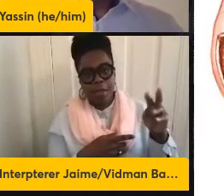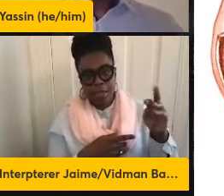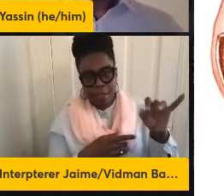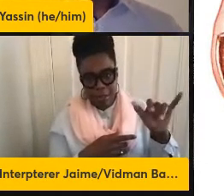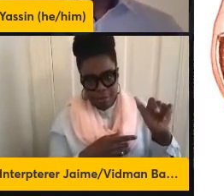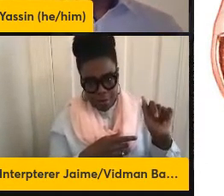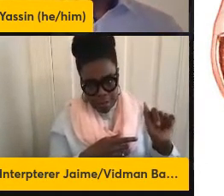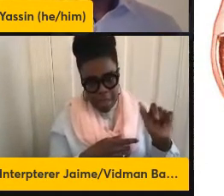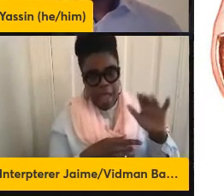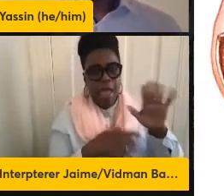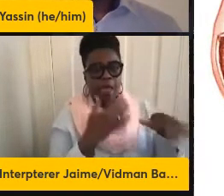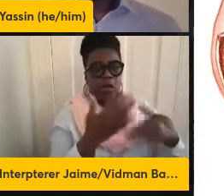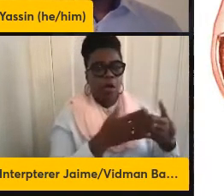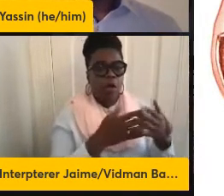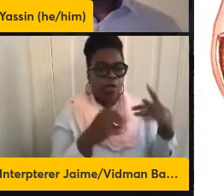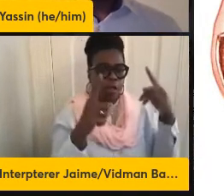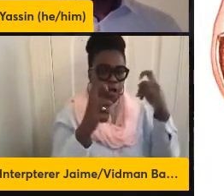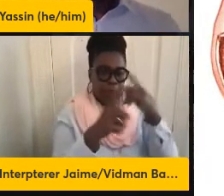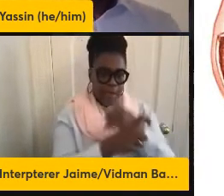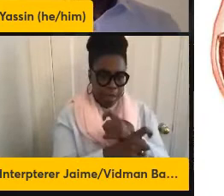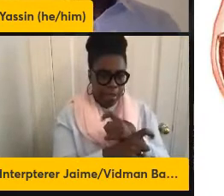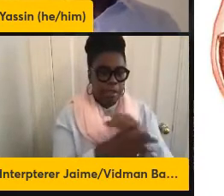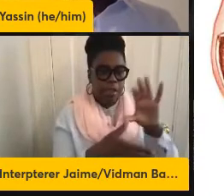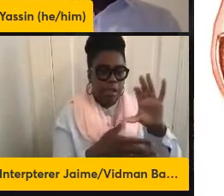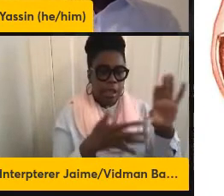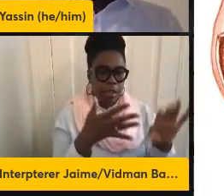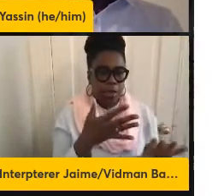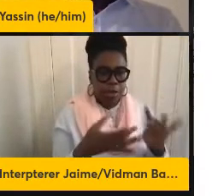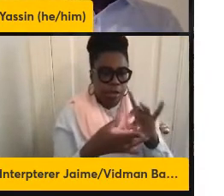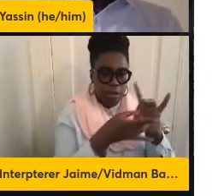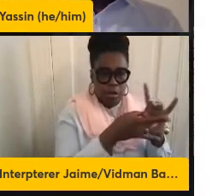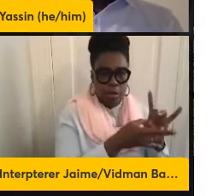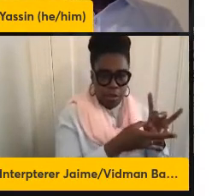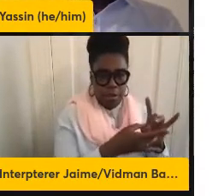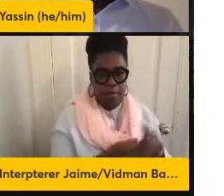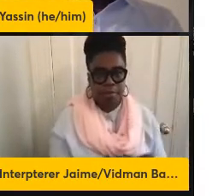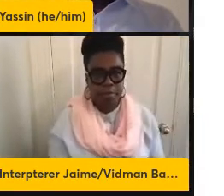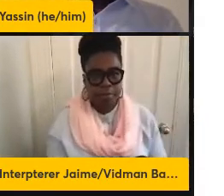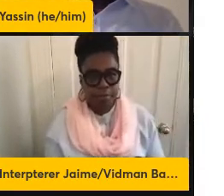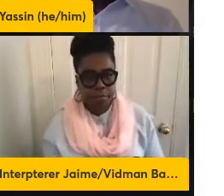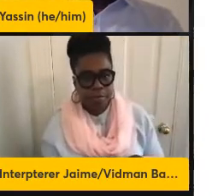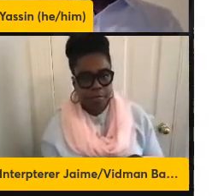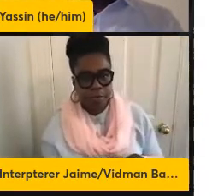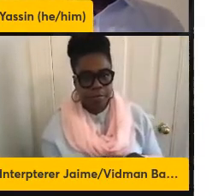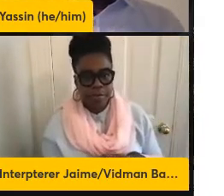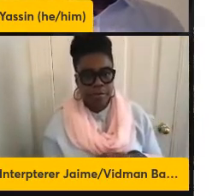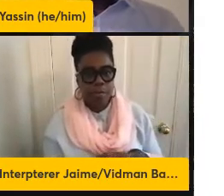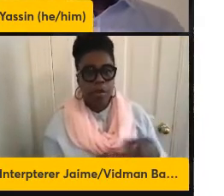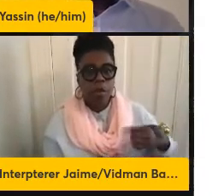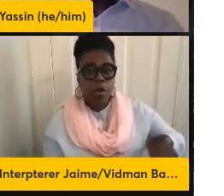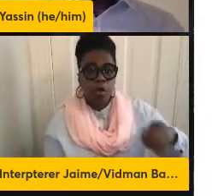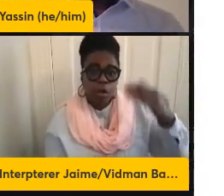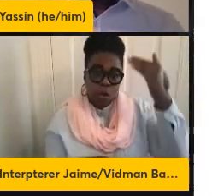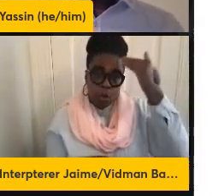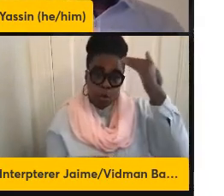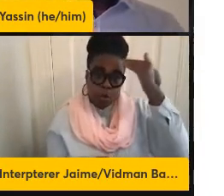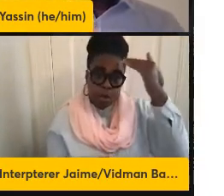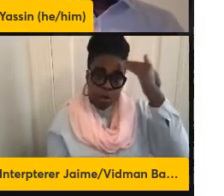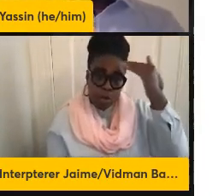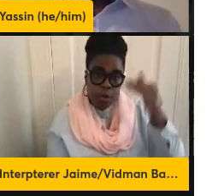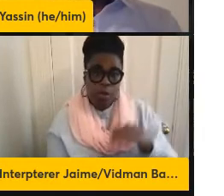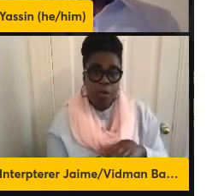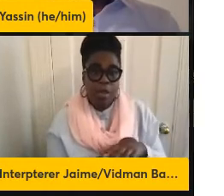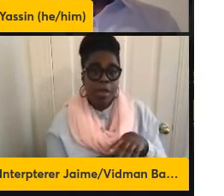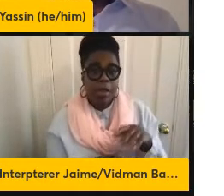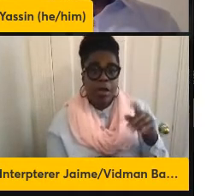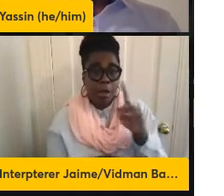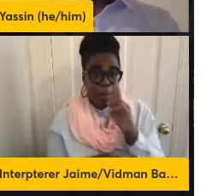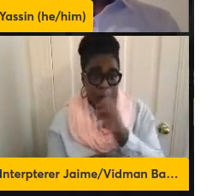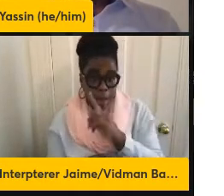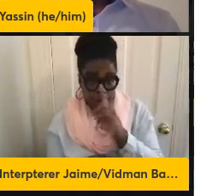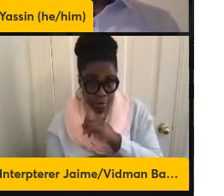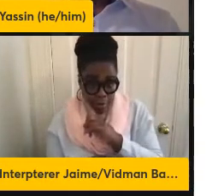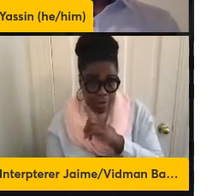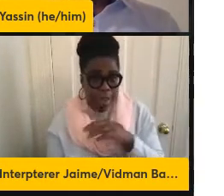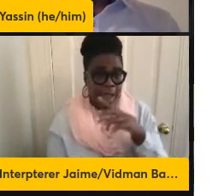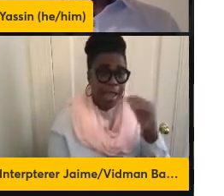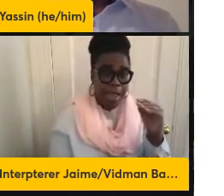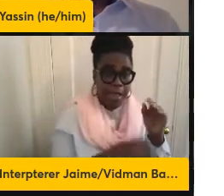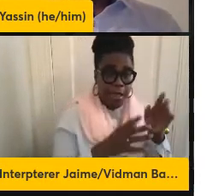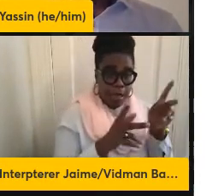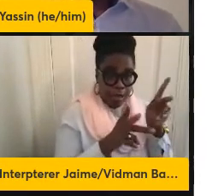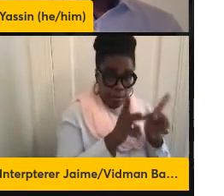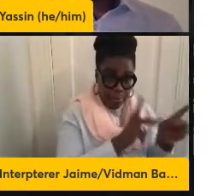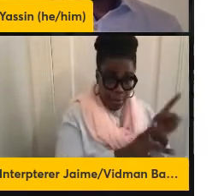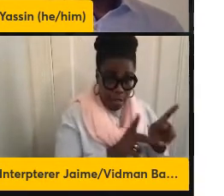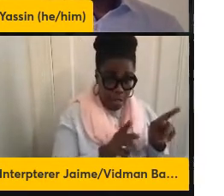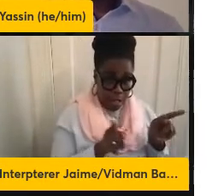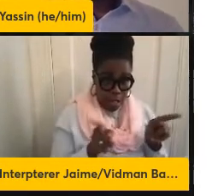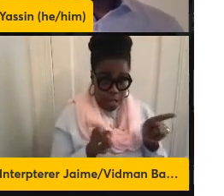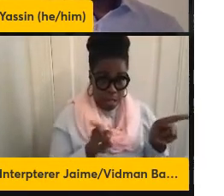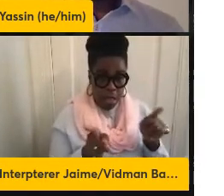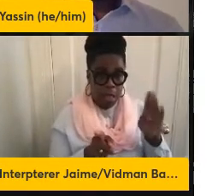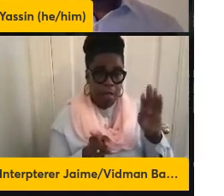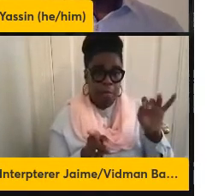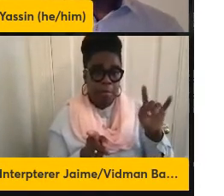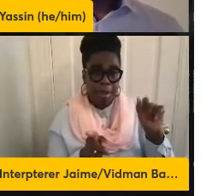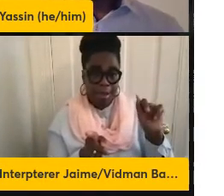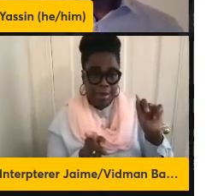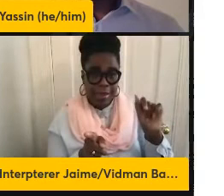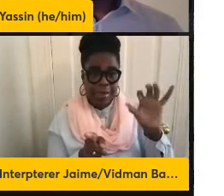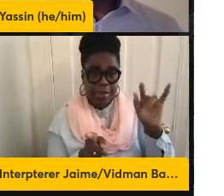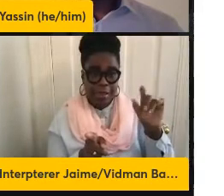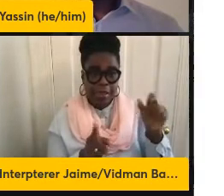complications associated with that. So, we know that in mouse as well as in humans, beta beta cells can be attacked by T cells